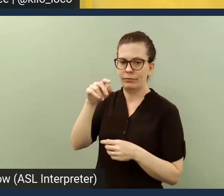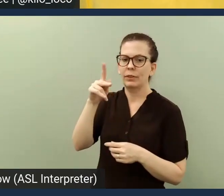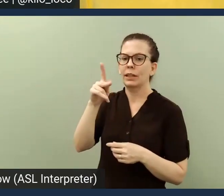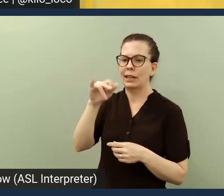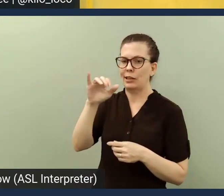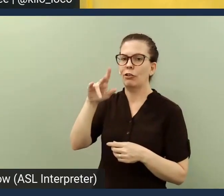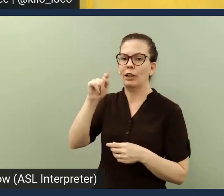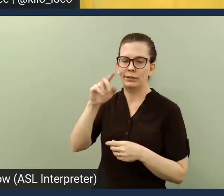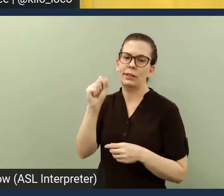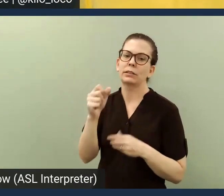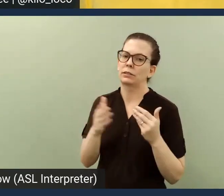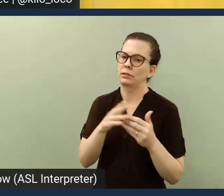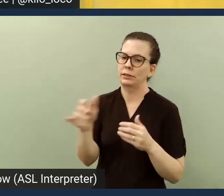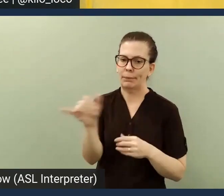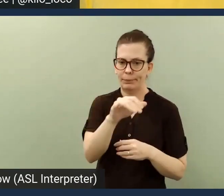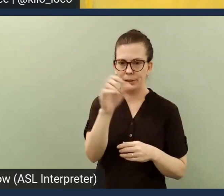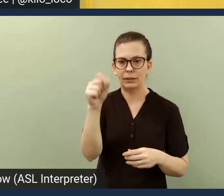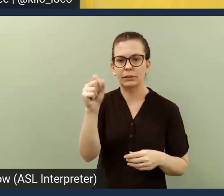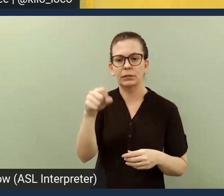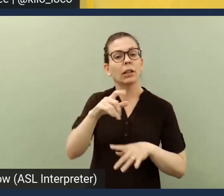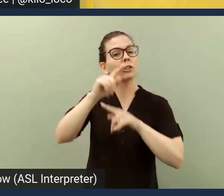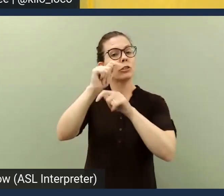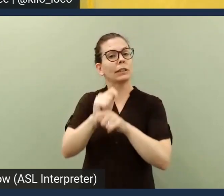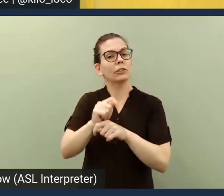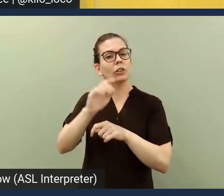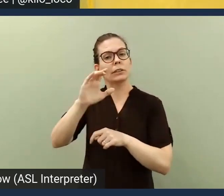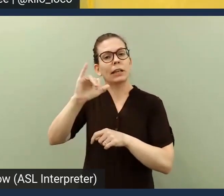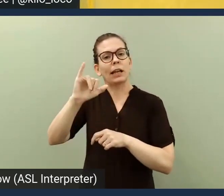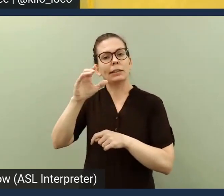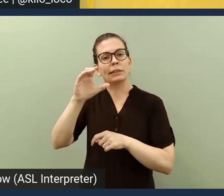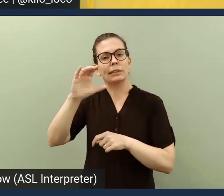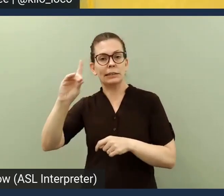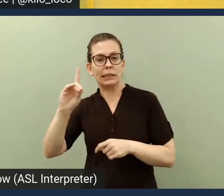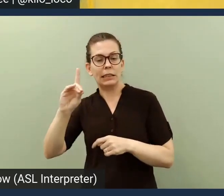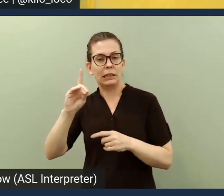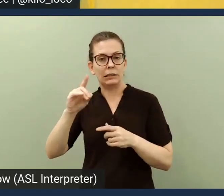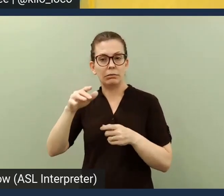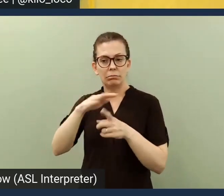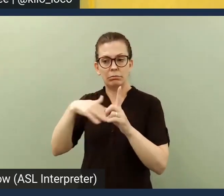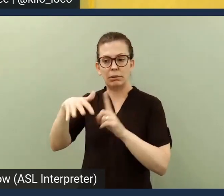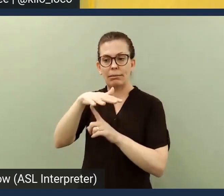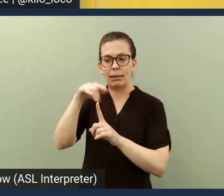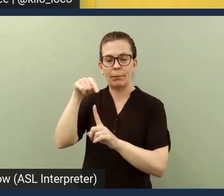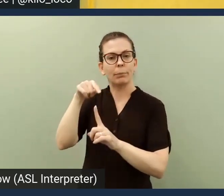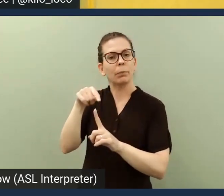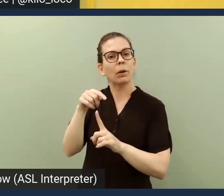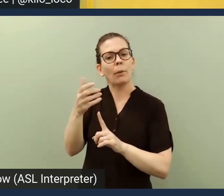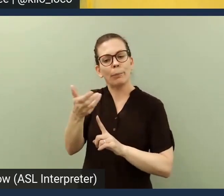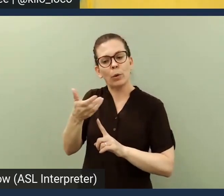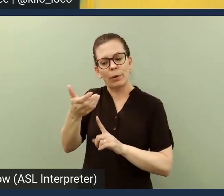so in a traditional CI/CD landscape like you mention, mobile development, you have a set of steps,